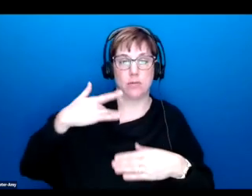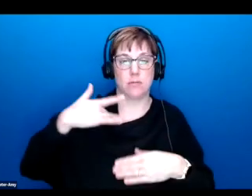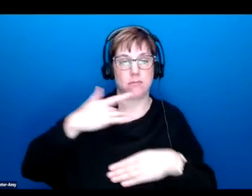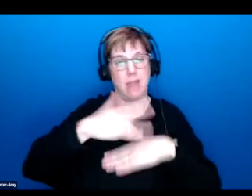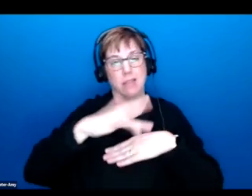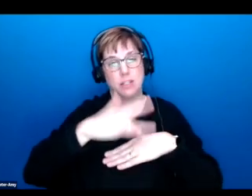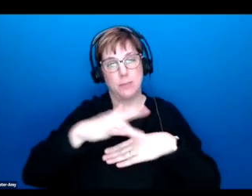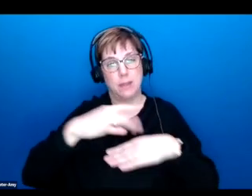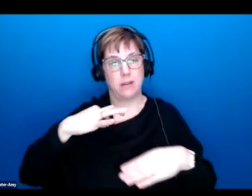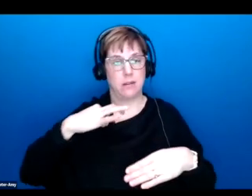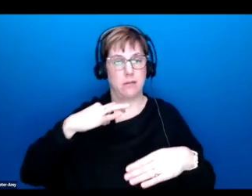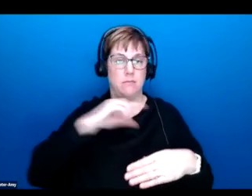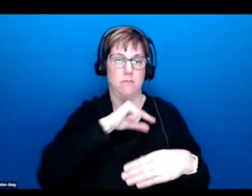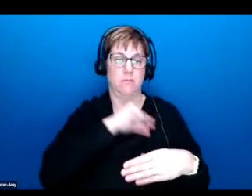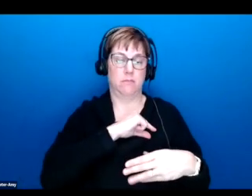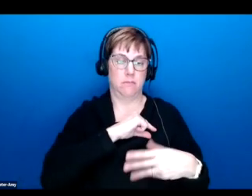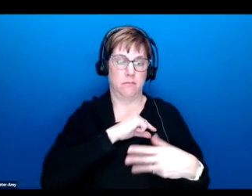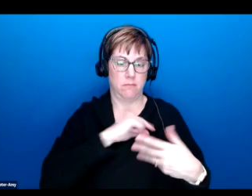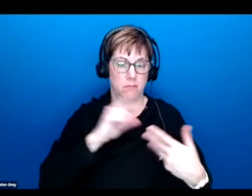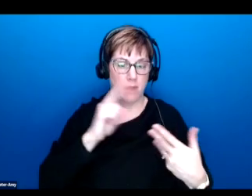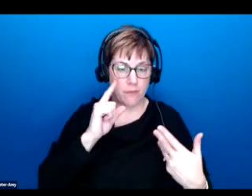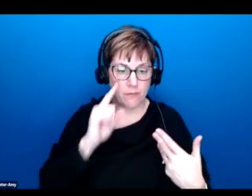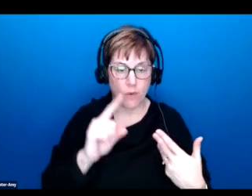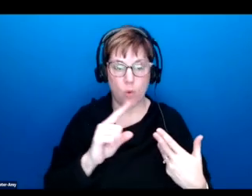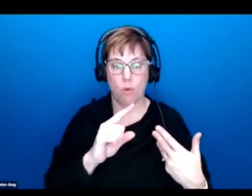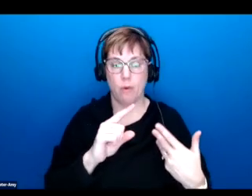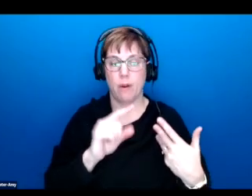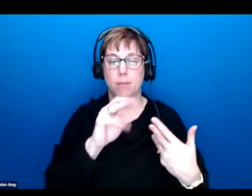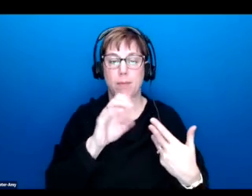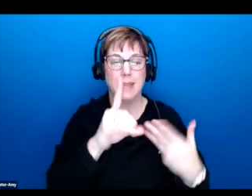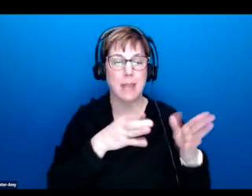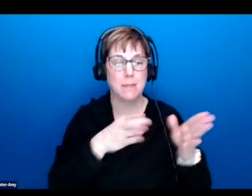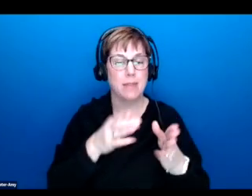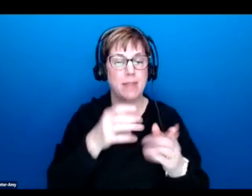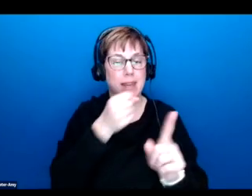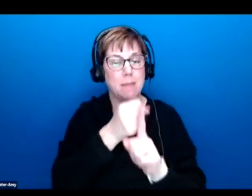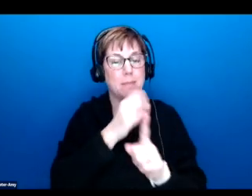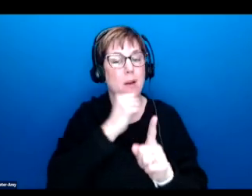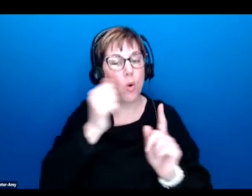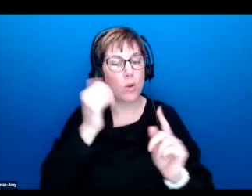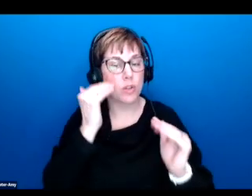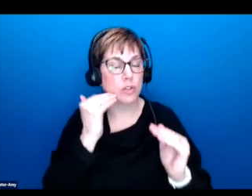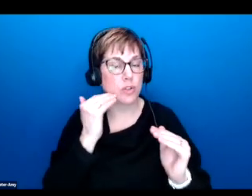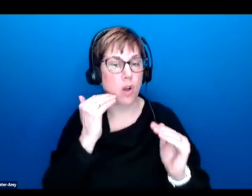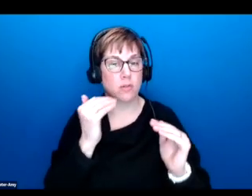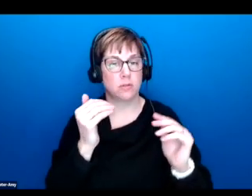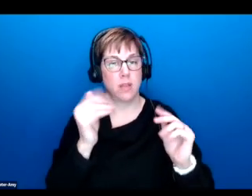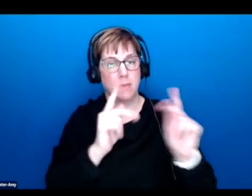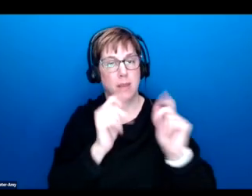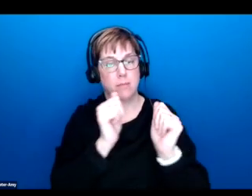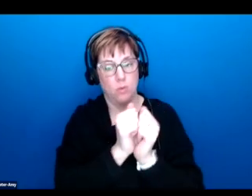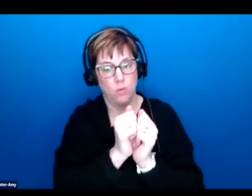Medicaid pathways that impact older adults and people with disabilities. Right now, these populations are subjected to